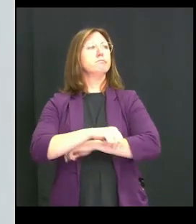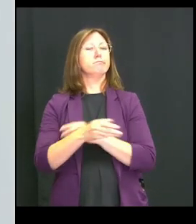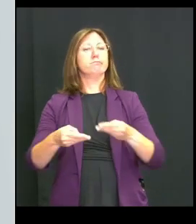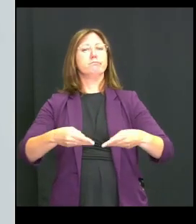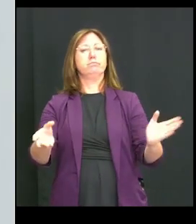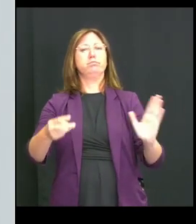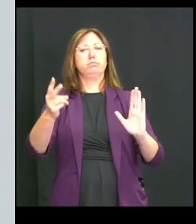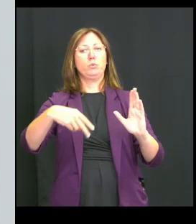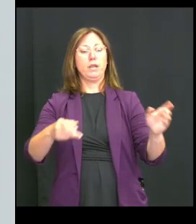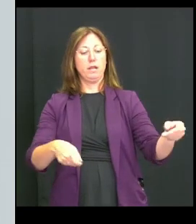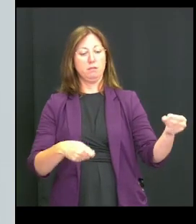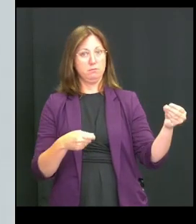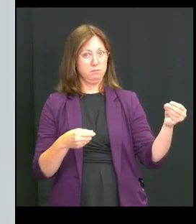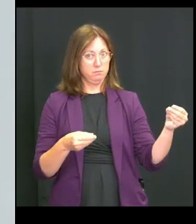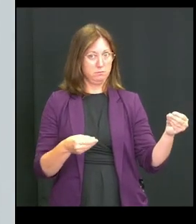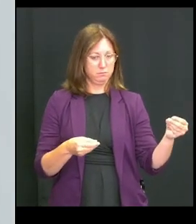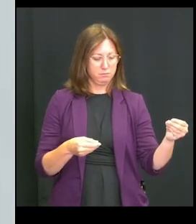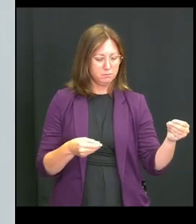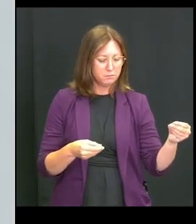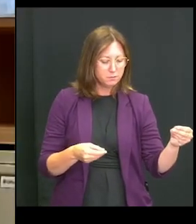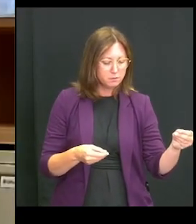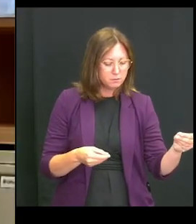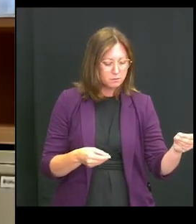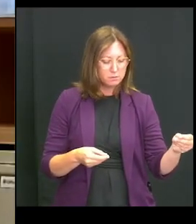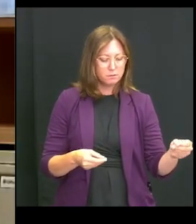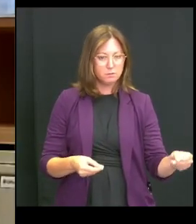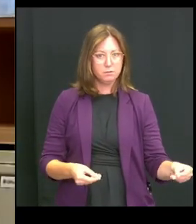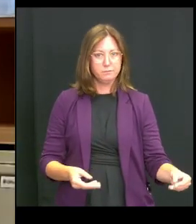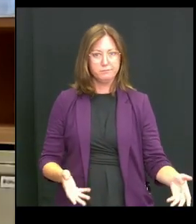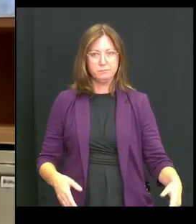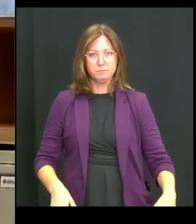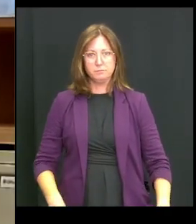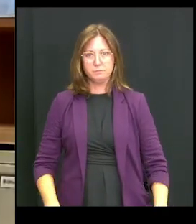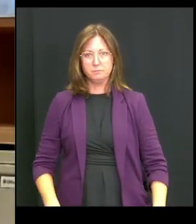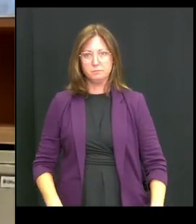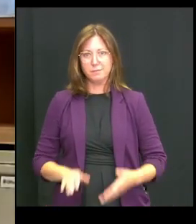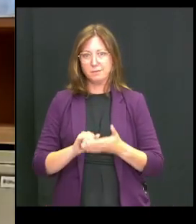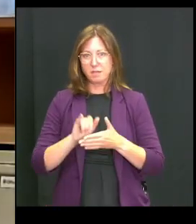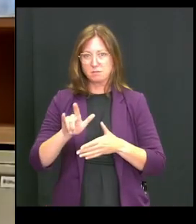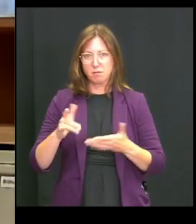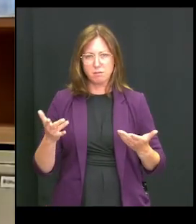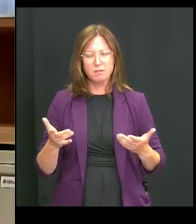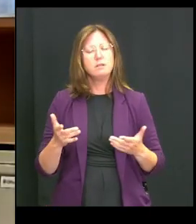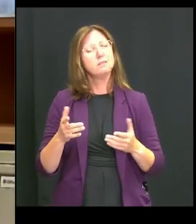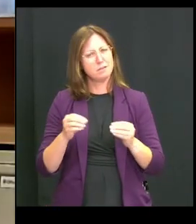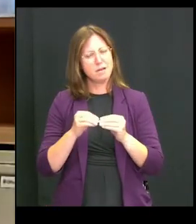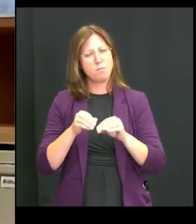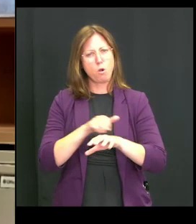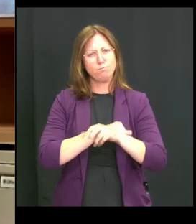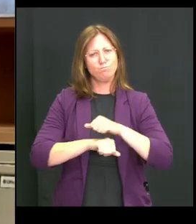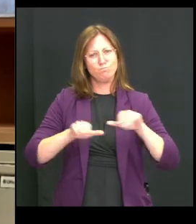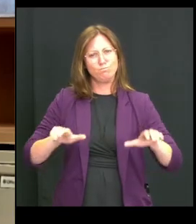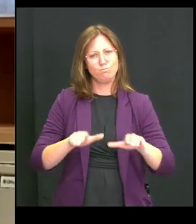That was Civics class, basically. We need to do a lot better job at that. And, I think there's a tendency to